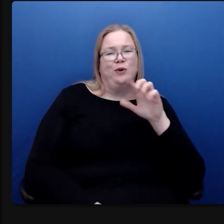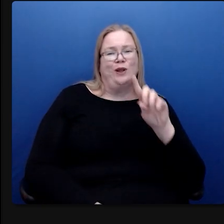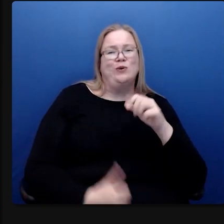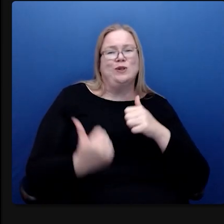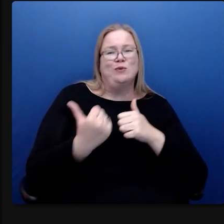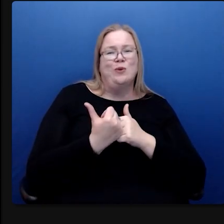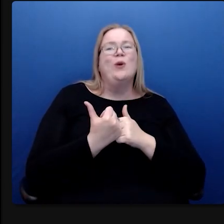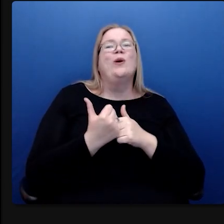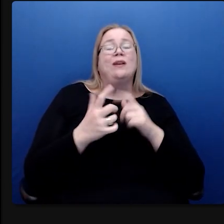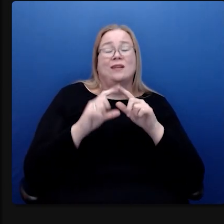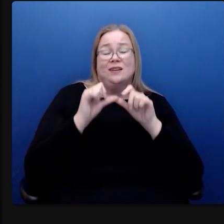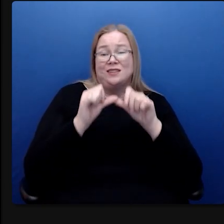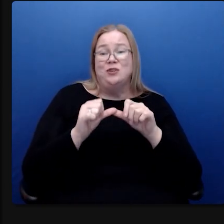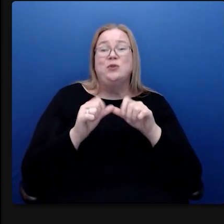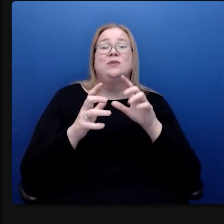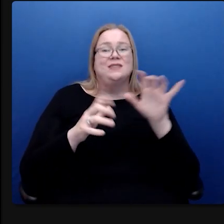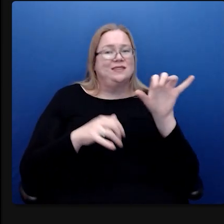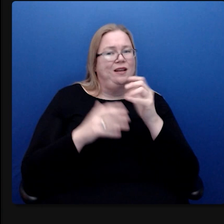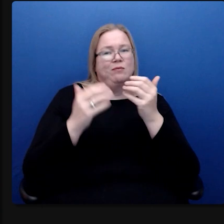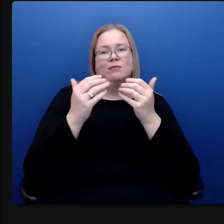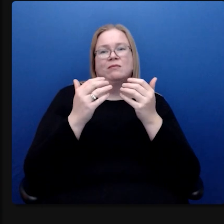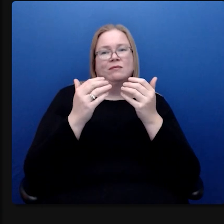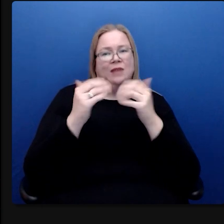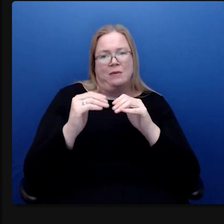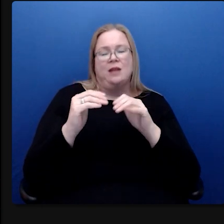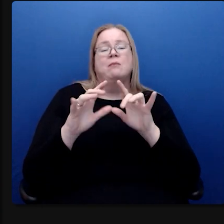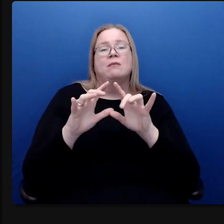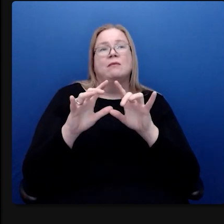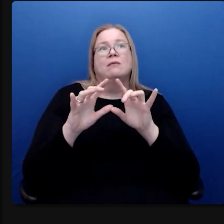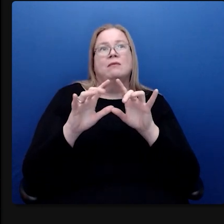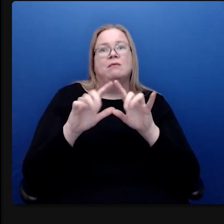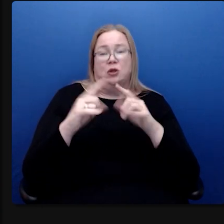Hot Reload is supported by Edit and Continue with the same limitations.